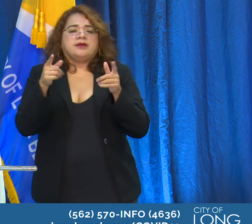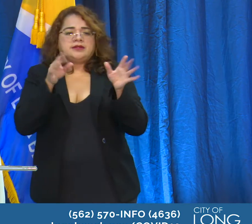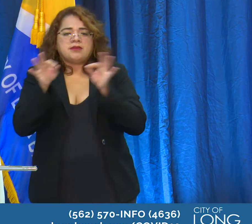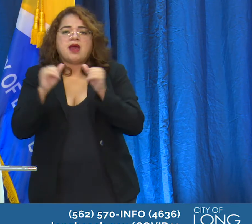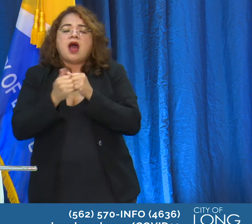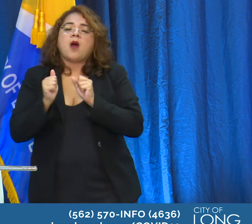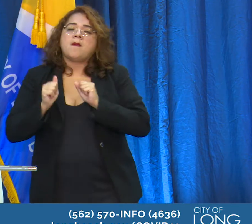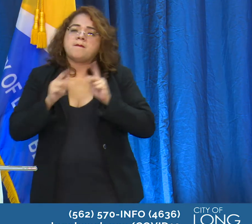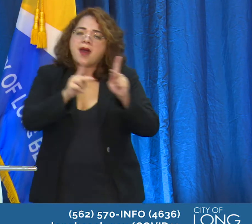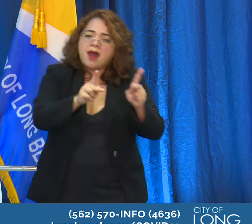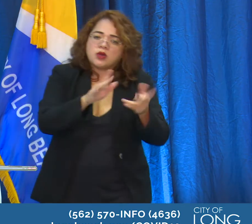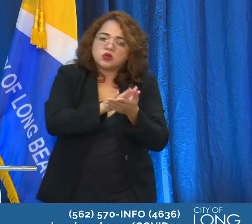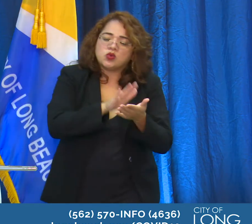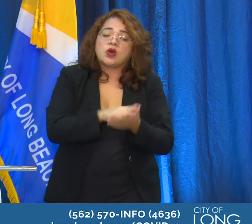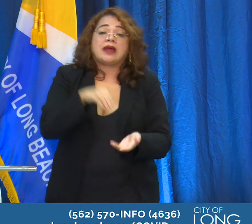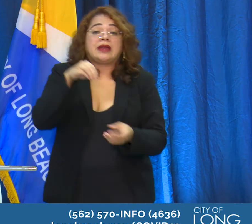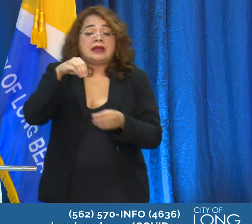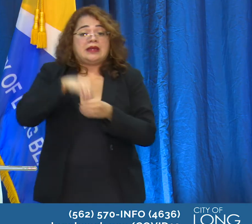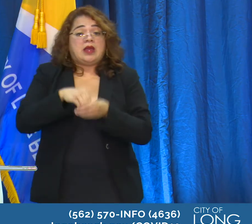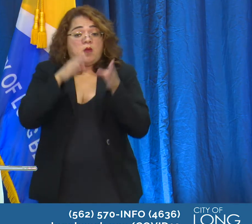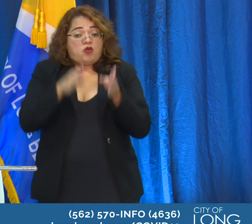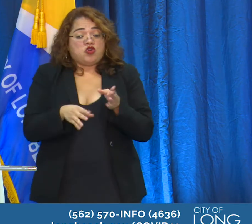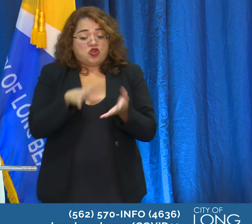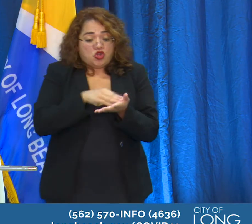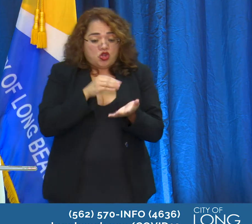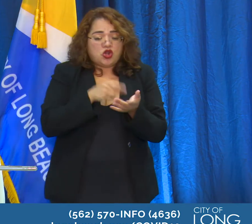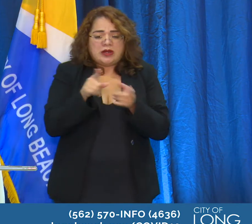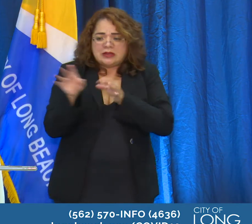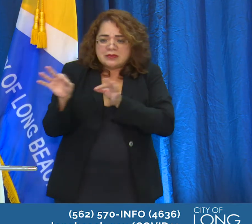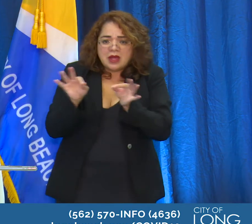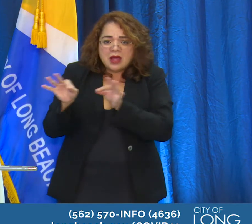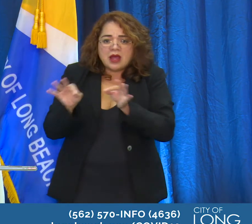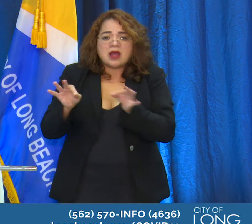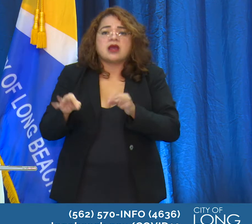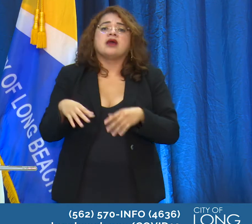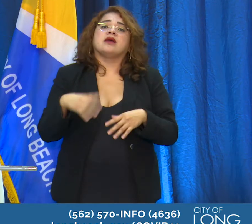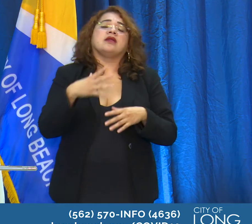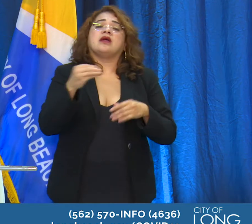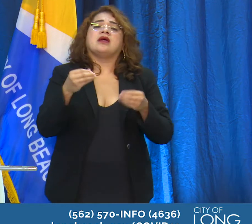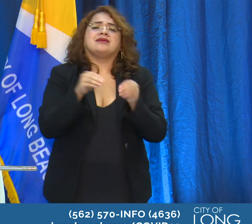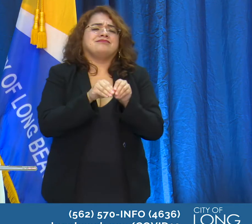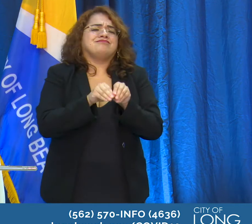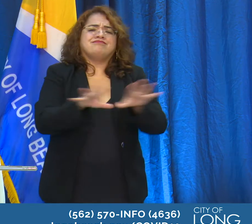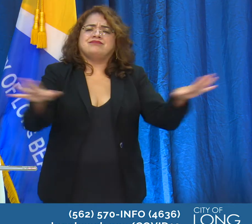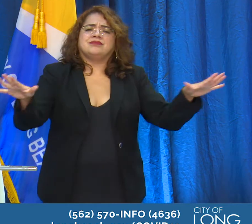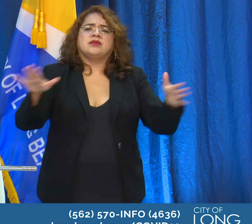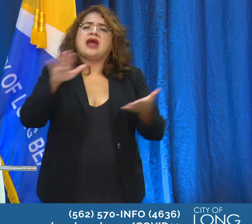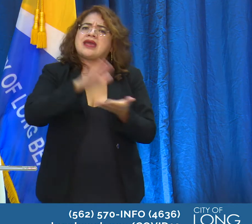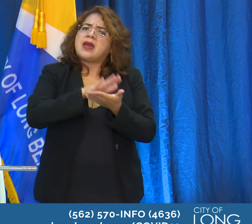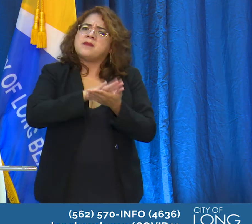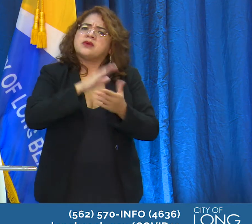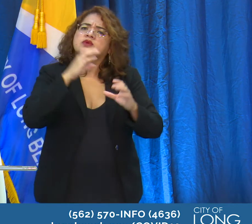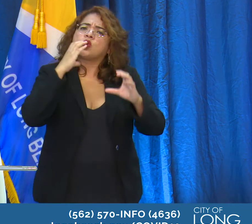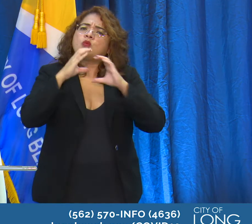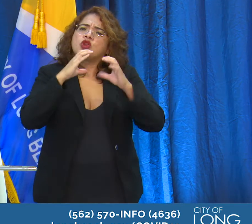in person-learning, and that protocols are posted at public entrances throughout the campus. Develop a communication plan in case a full or partial